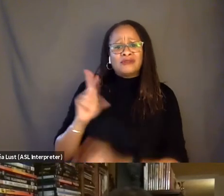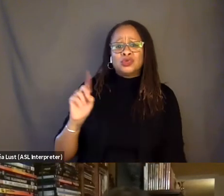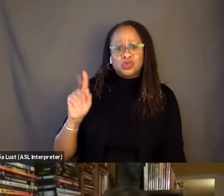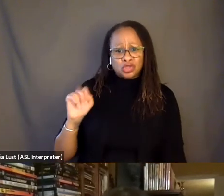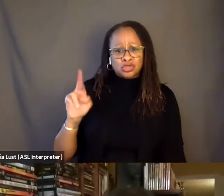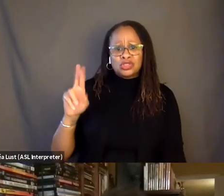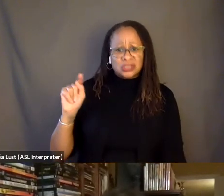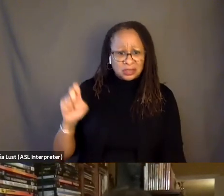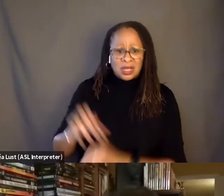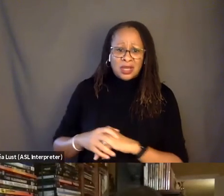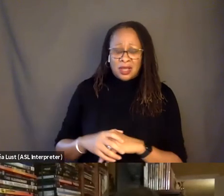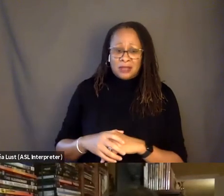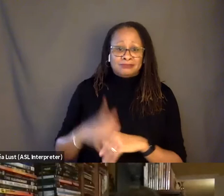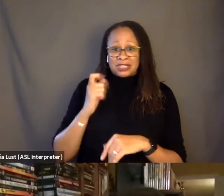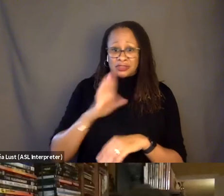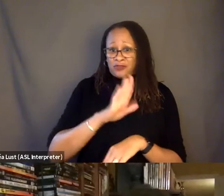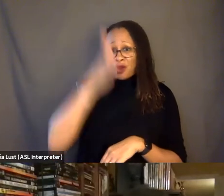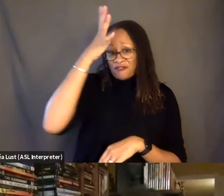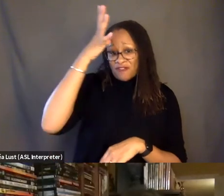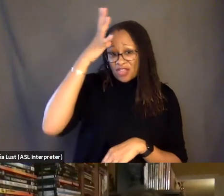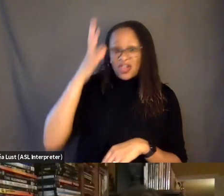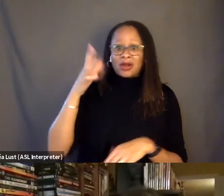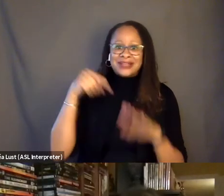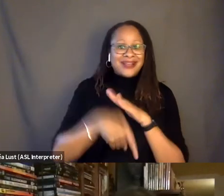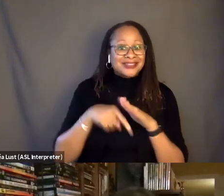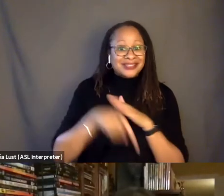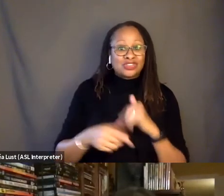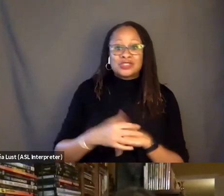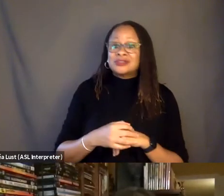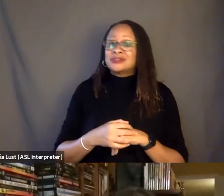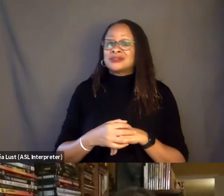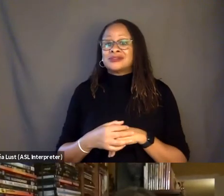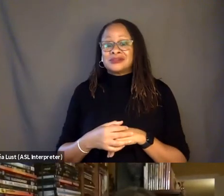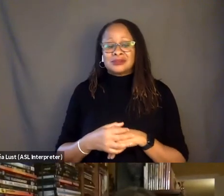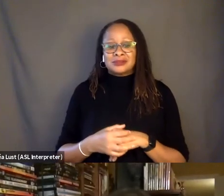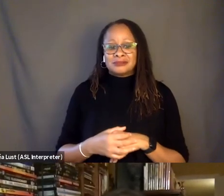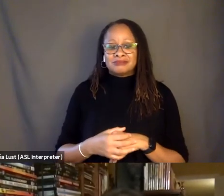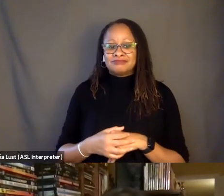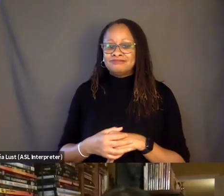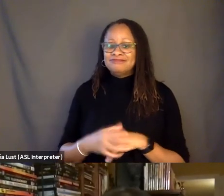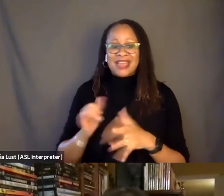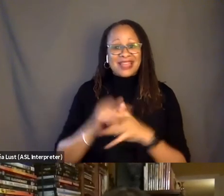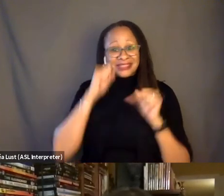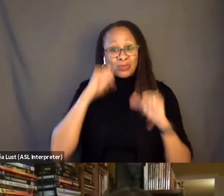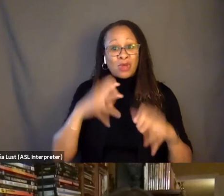because of her father's, you know, assassination and stuff, which is to me, surprising and fascinating.